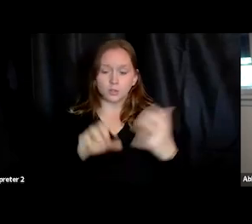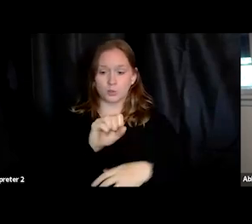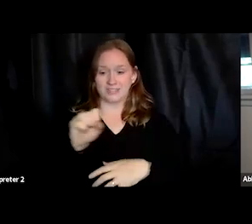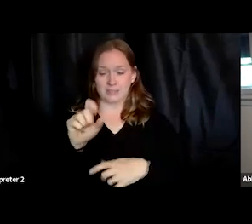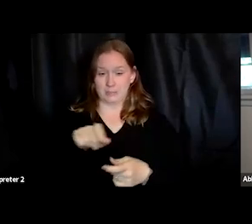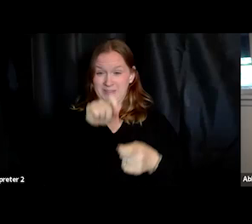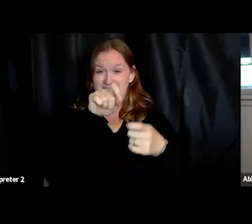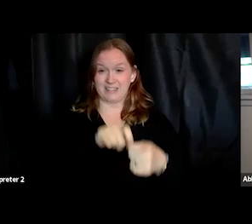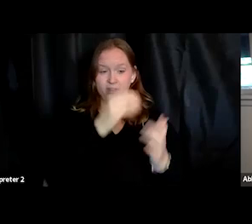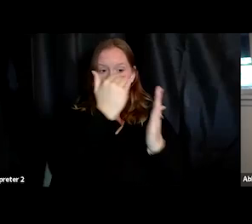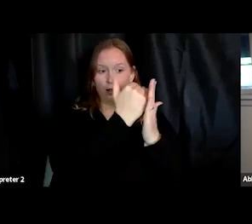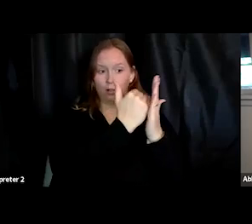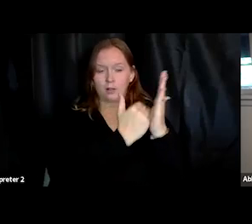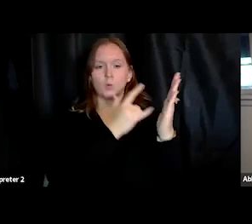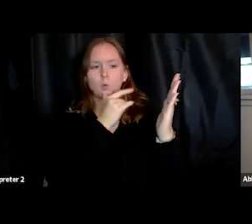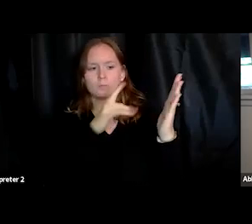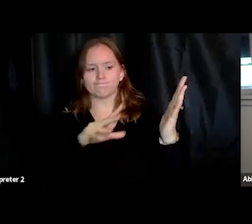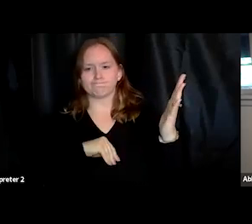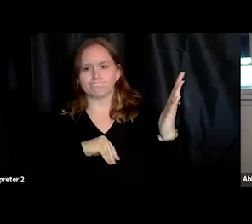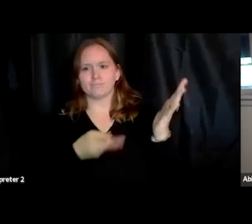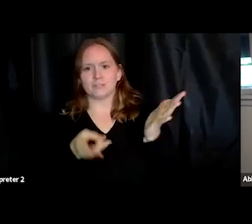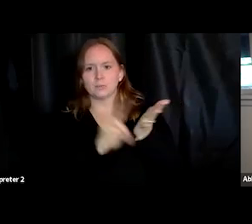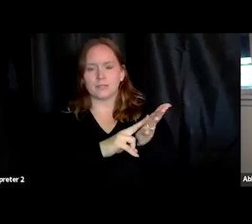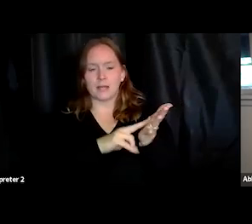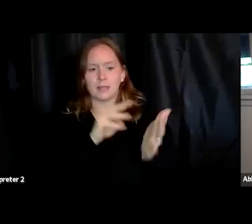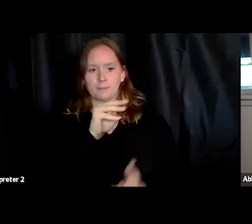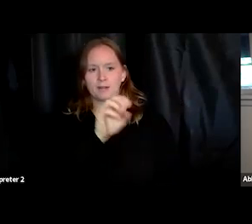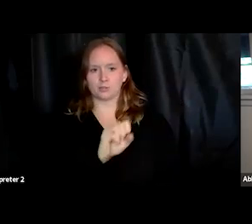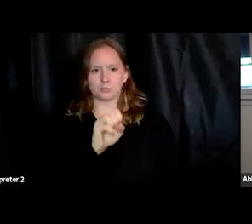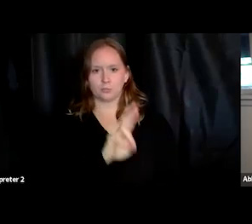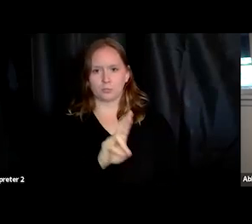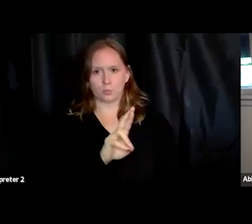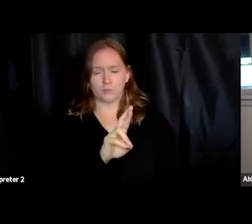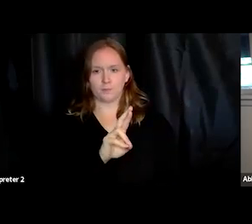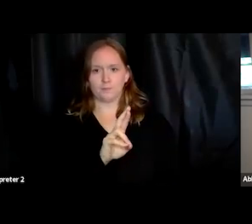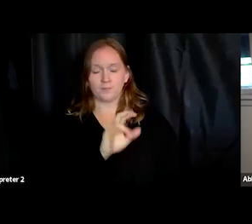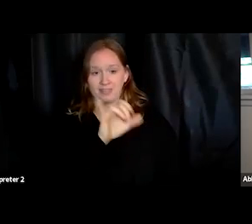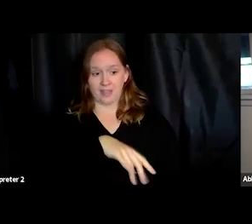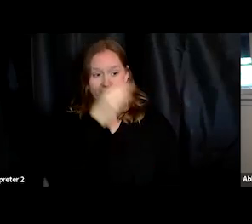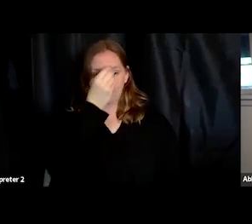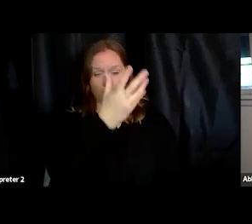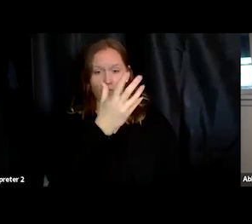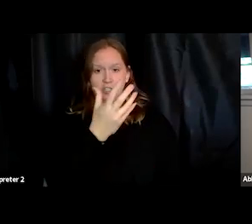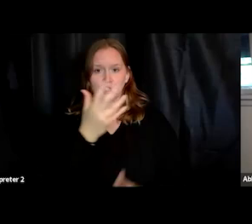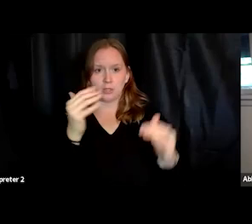as to who can sign the medical summary report, and then that information is going to be elevated and weighted more heavily